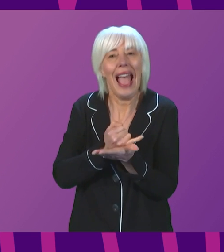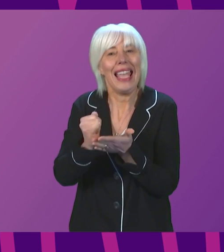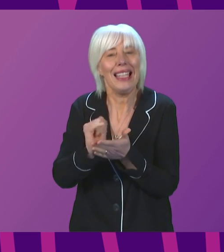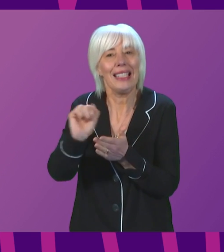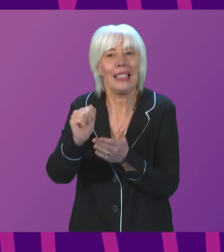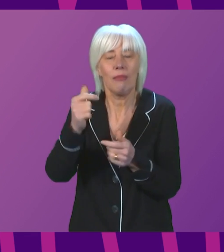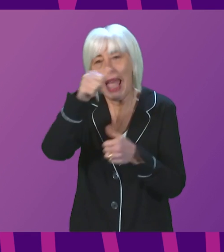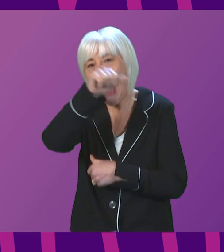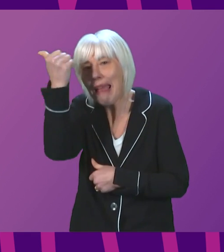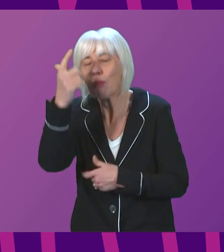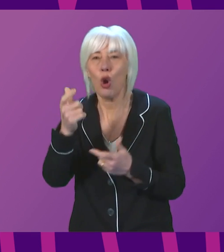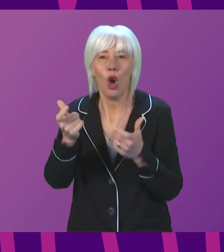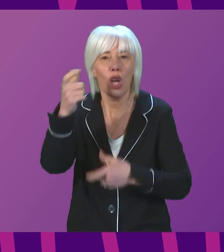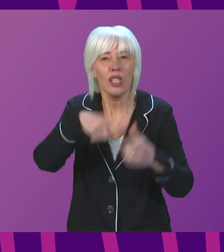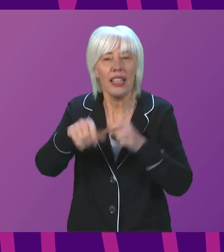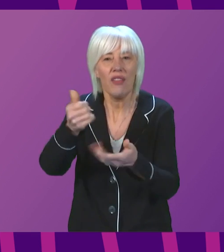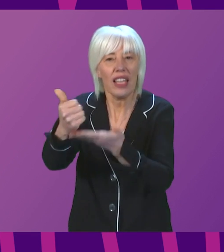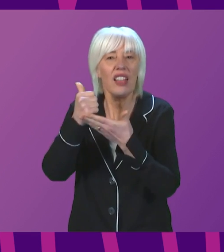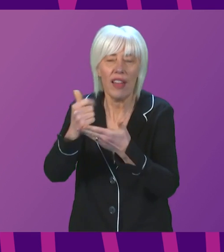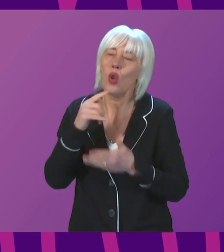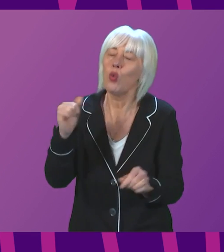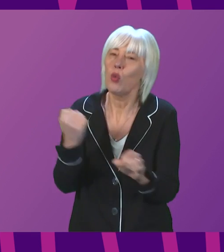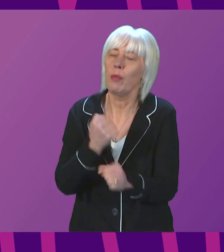scientific advice, so it would have been the wrong thing to do.